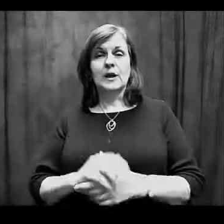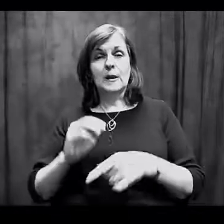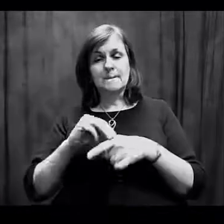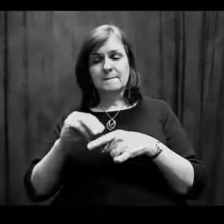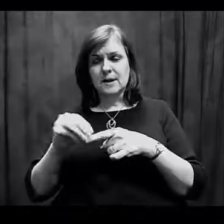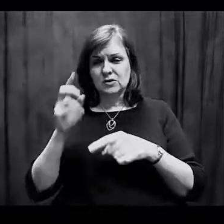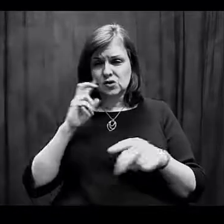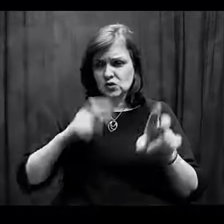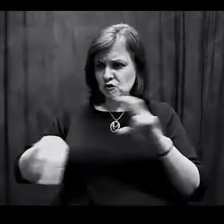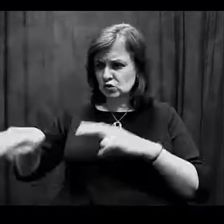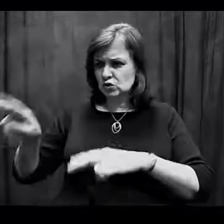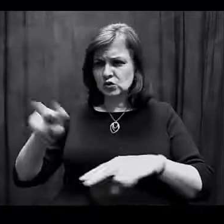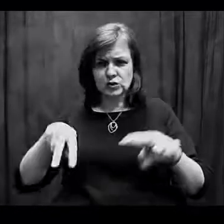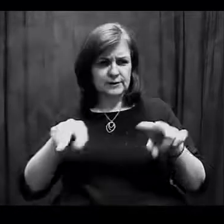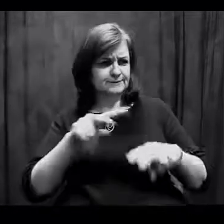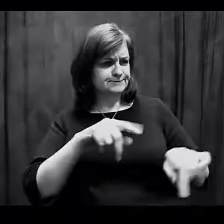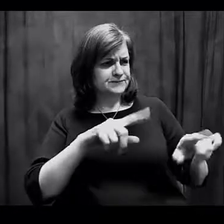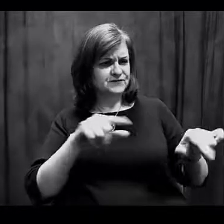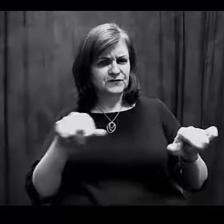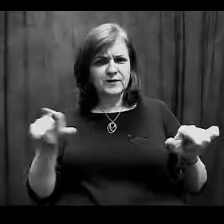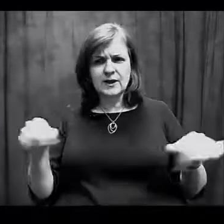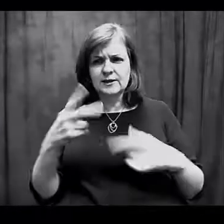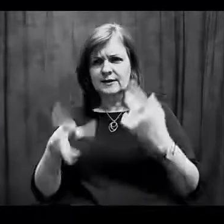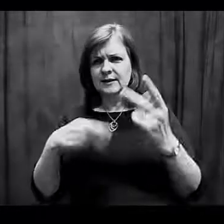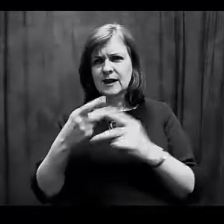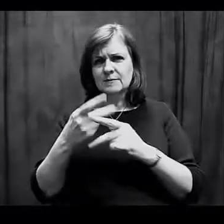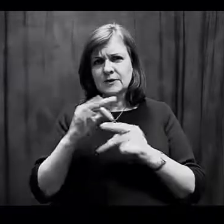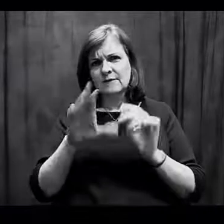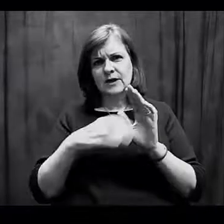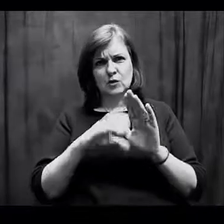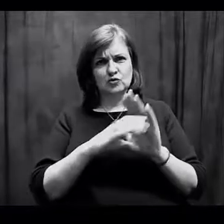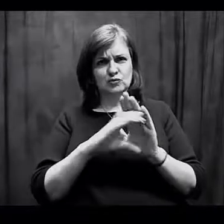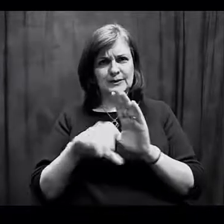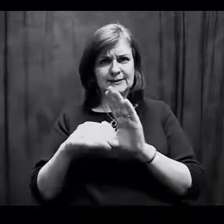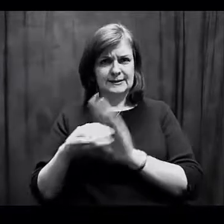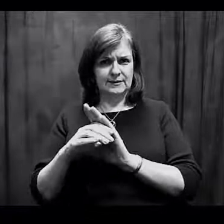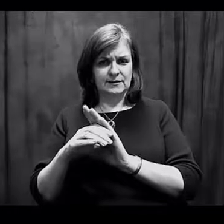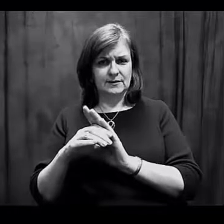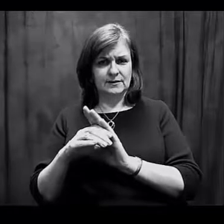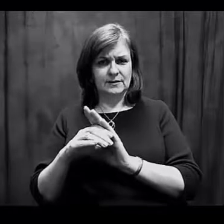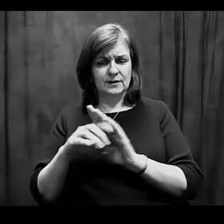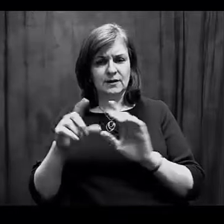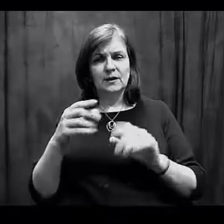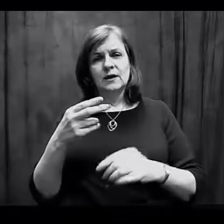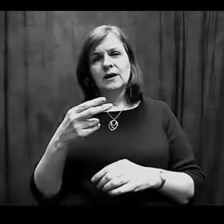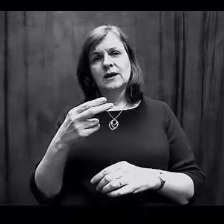well Mandel looked in a number of different types of of characteristics